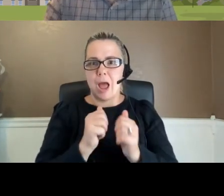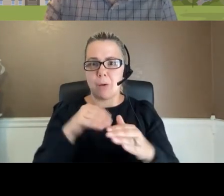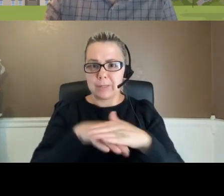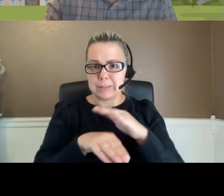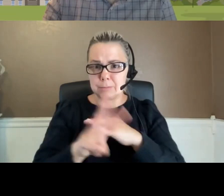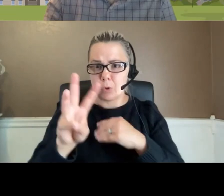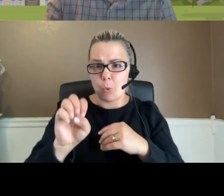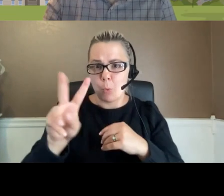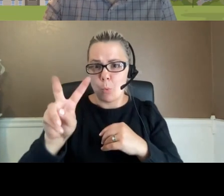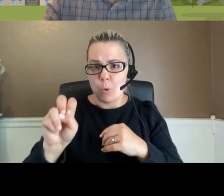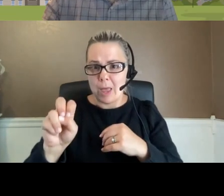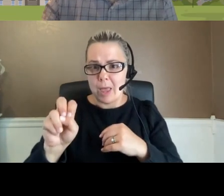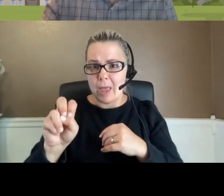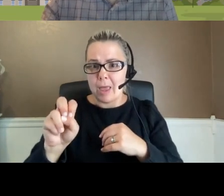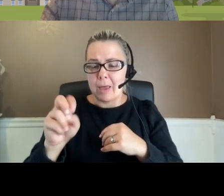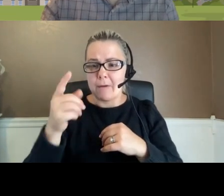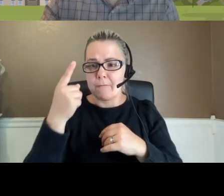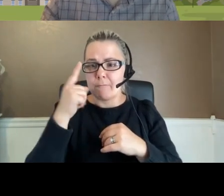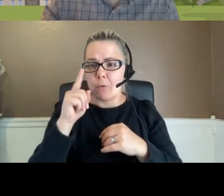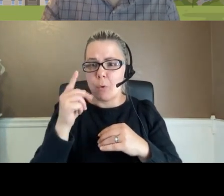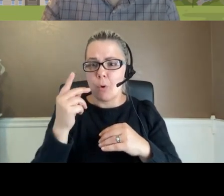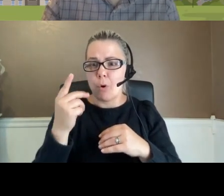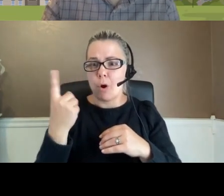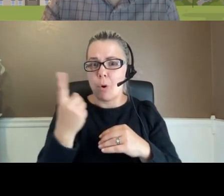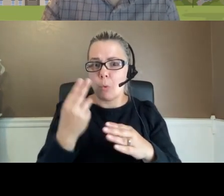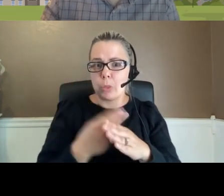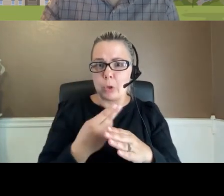or keyboard only users?" We have tried to make it very accessible to end users